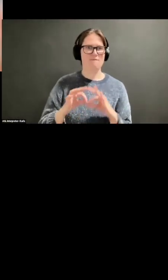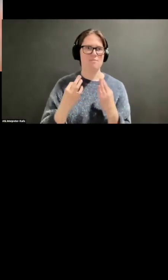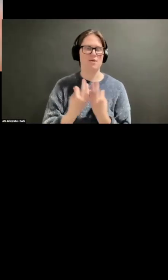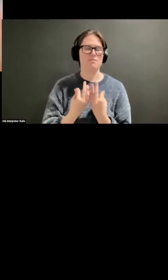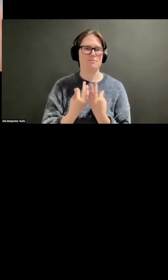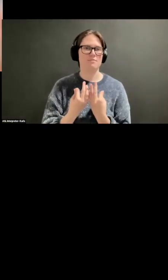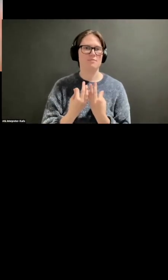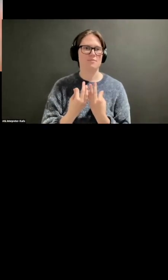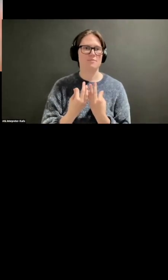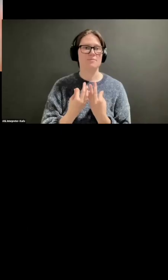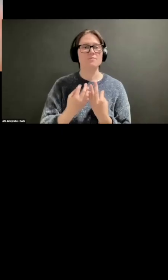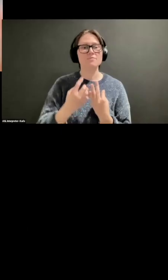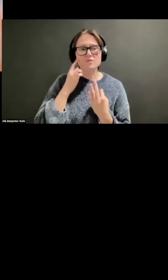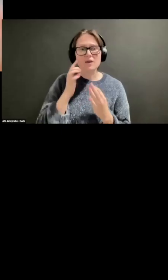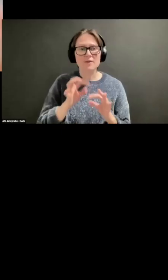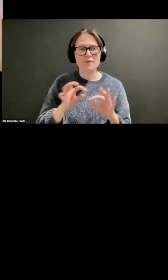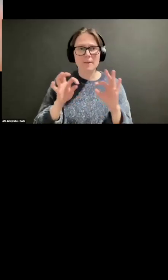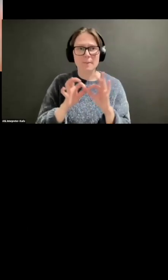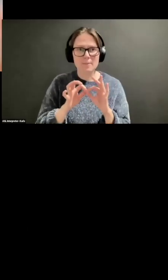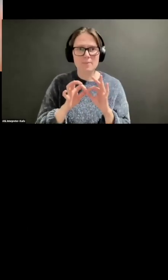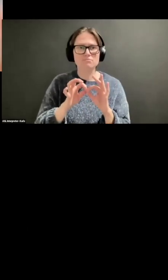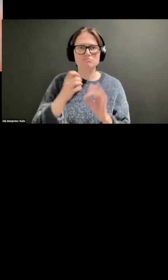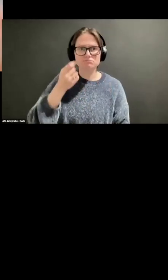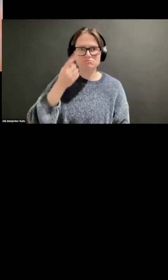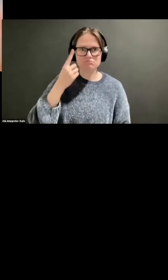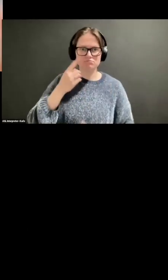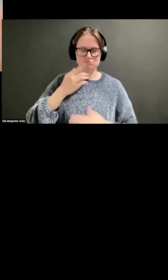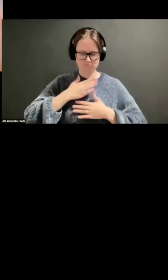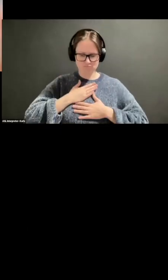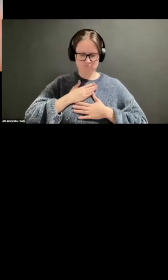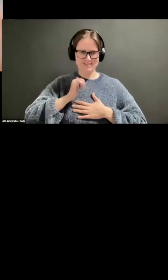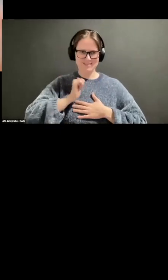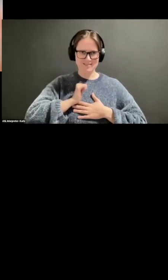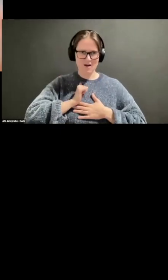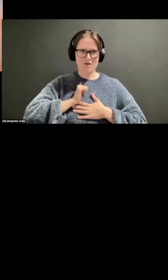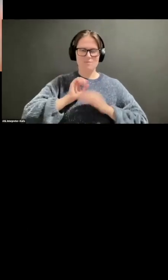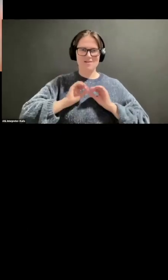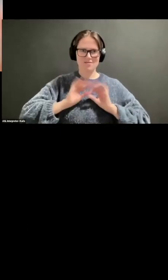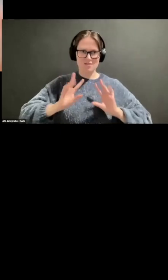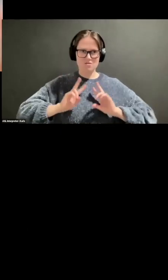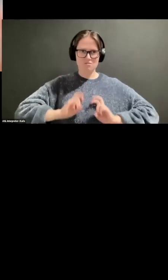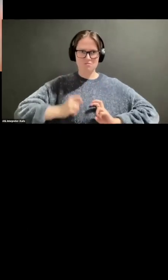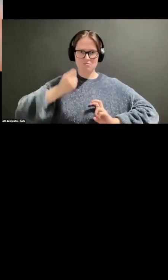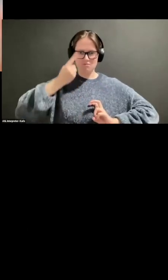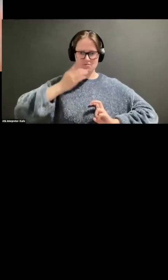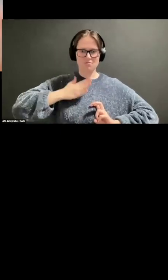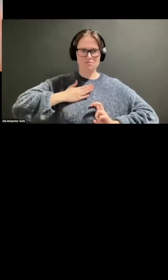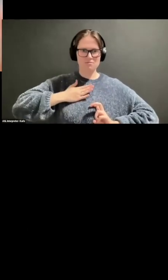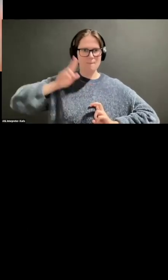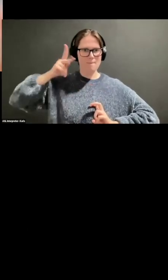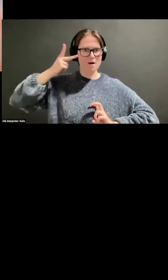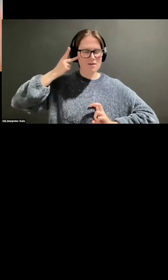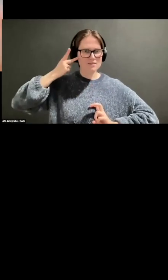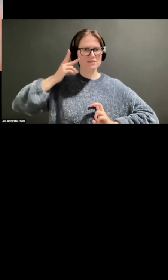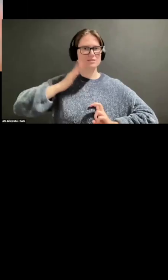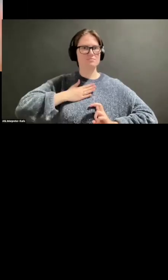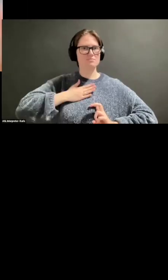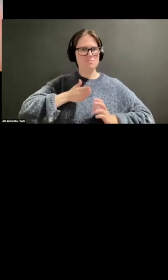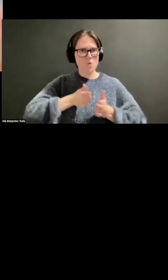thing is to, like, get really clear on your politics and your motivations, and what are your ethics,